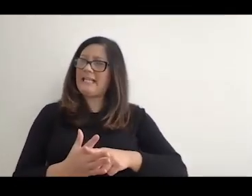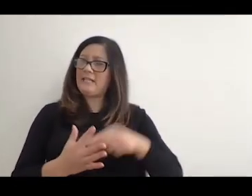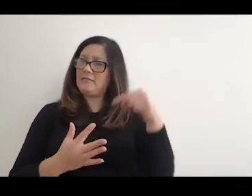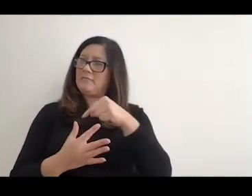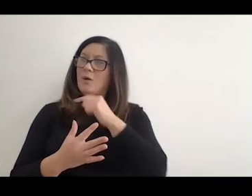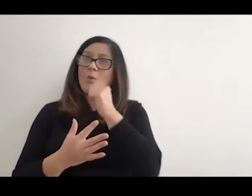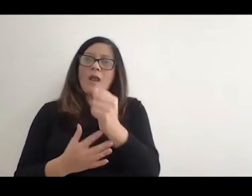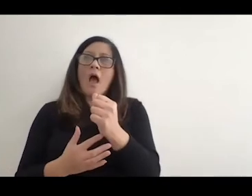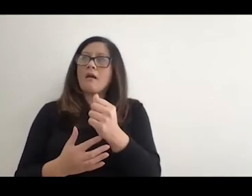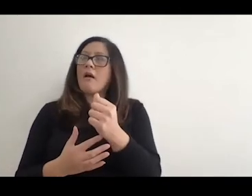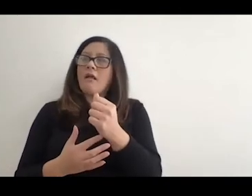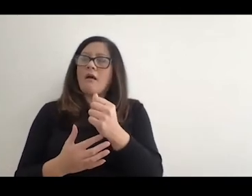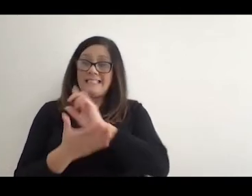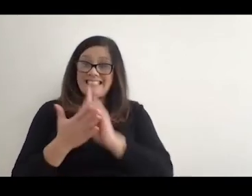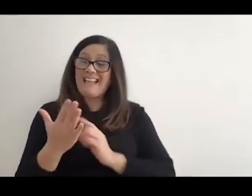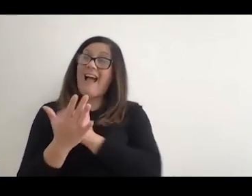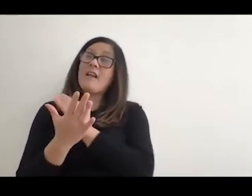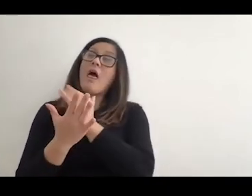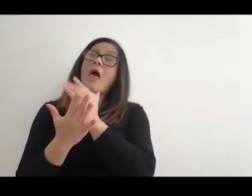we get to the end. And adapt,